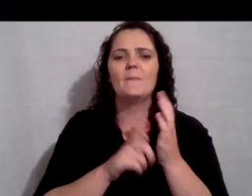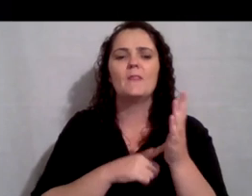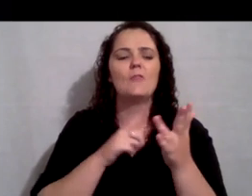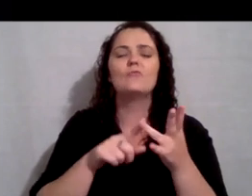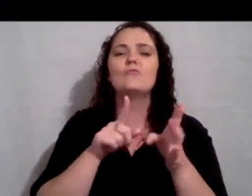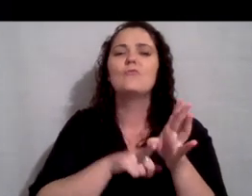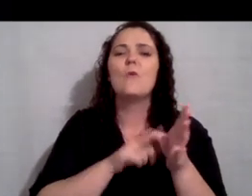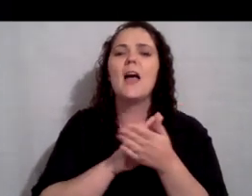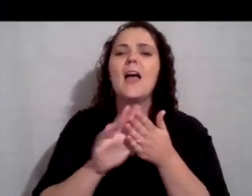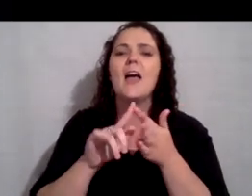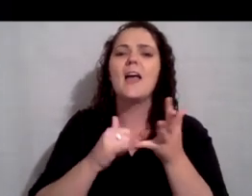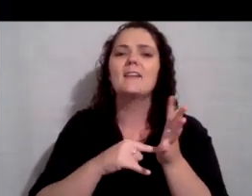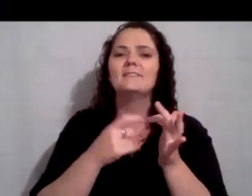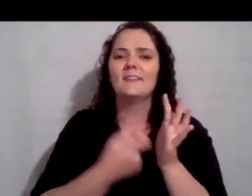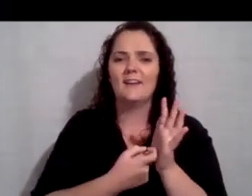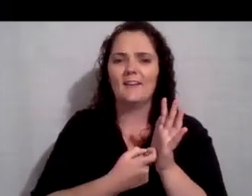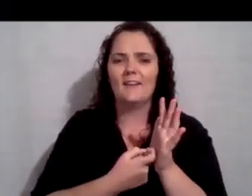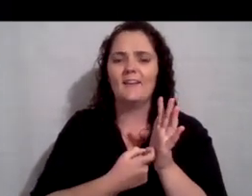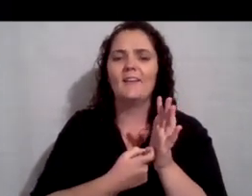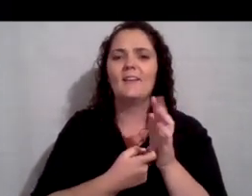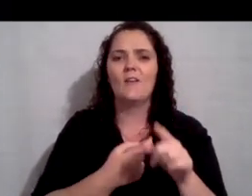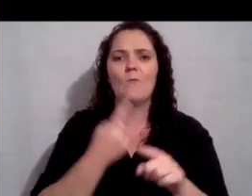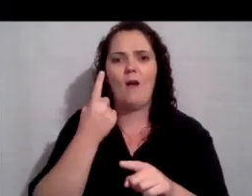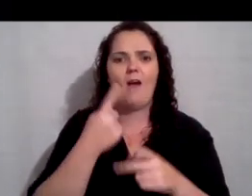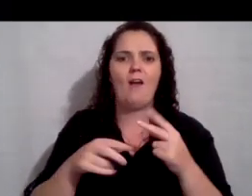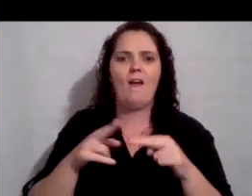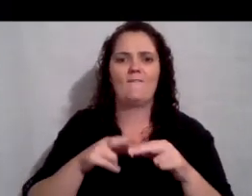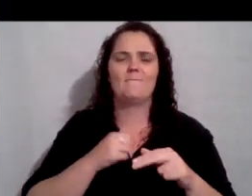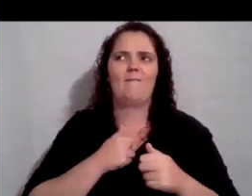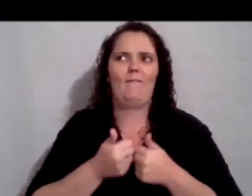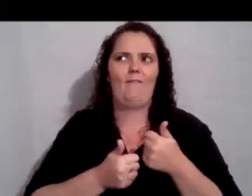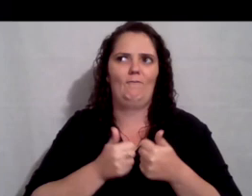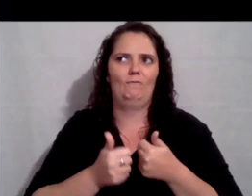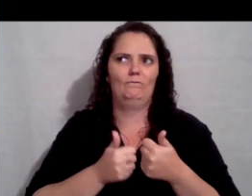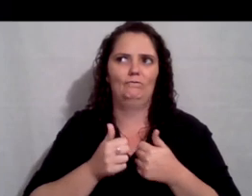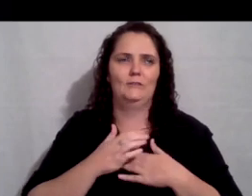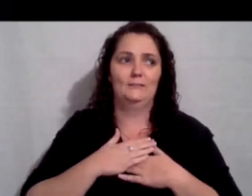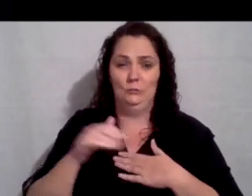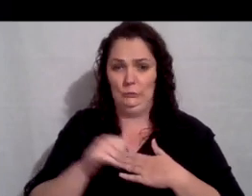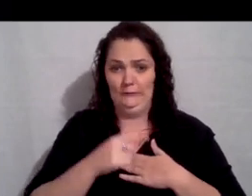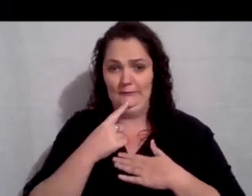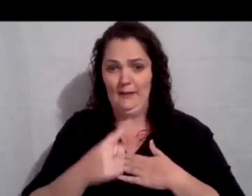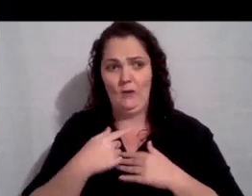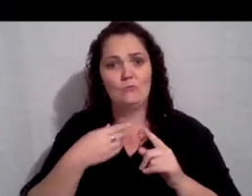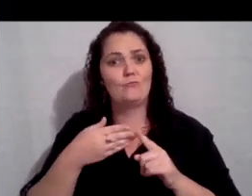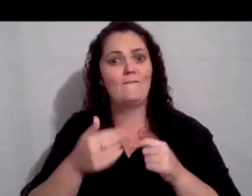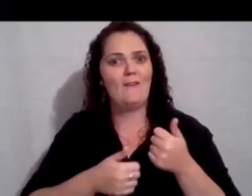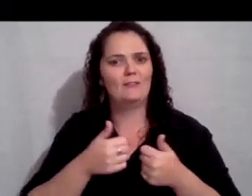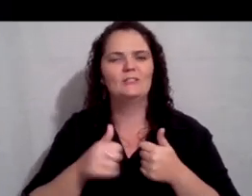this is a drawing by Joy Hester and Joy Hester is one of my absolute favourites. Are you allowed to say that anymore? Are you allowed to express preference?